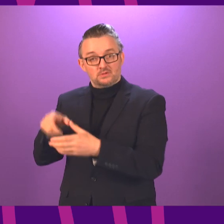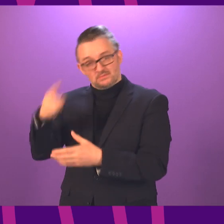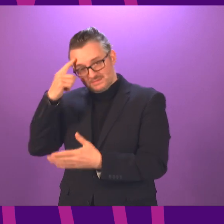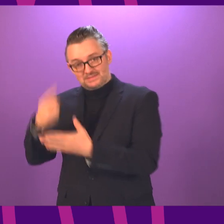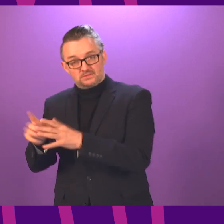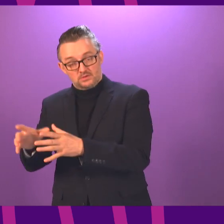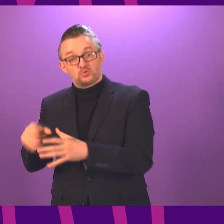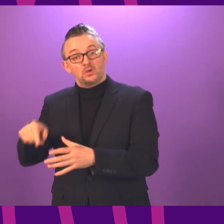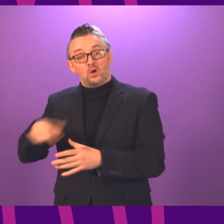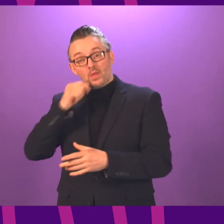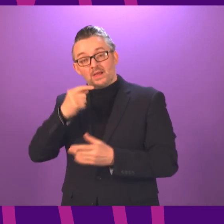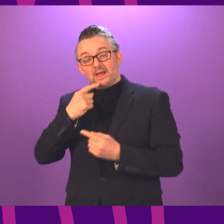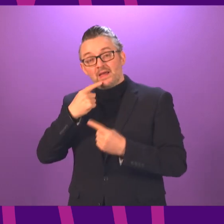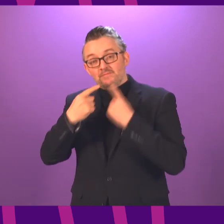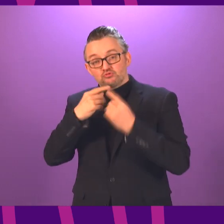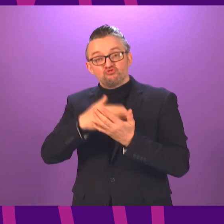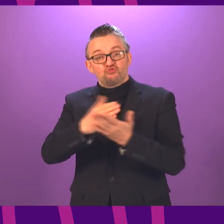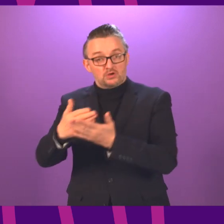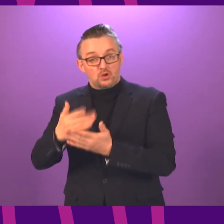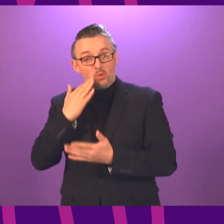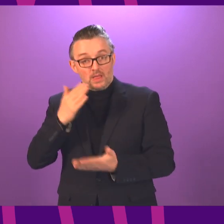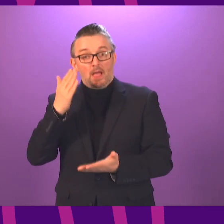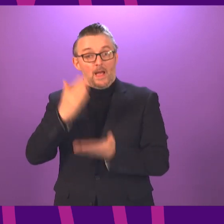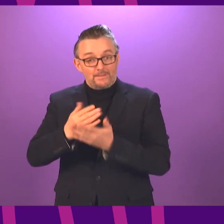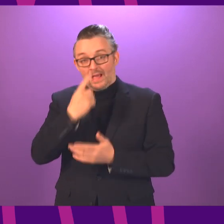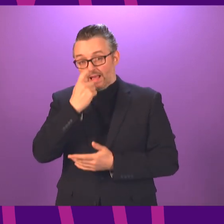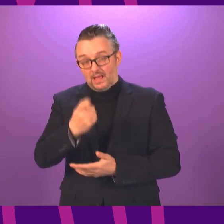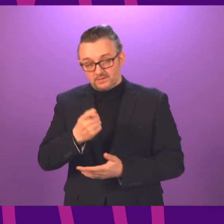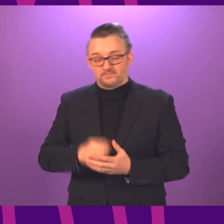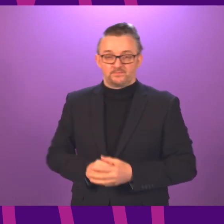body will share information with members when it is fit and proper for it to do so and when